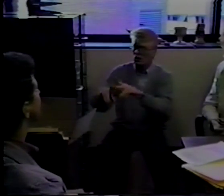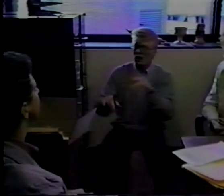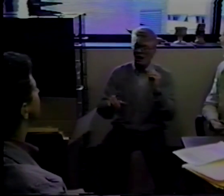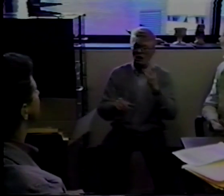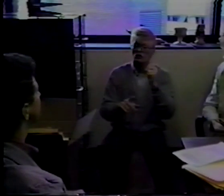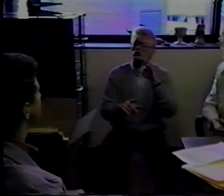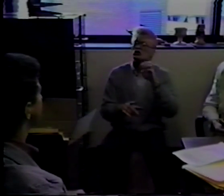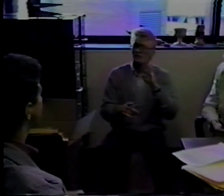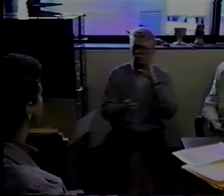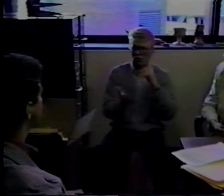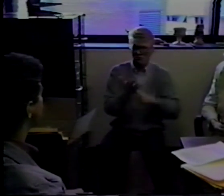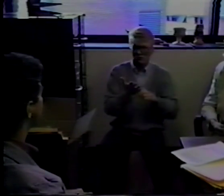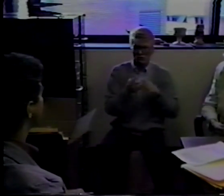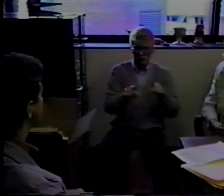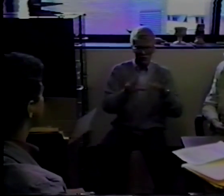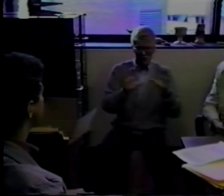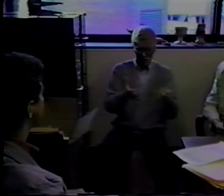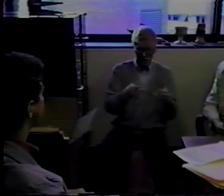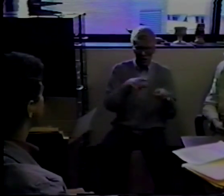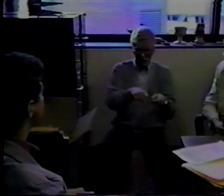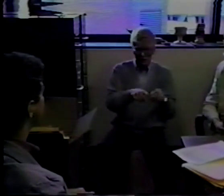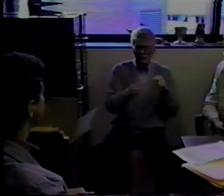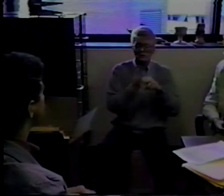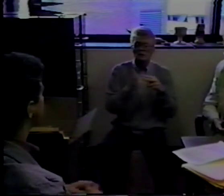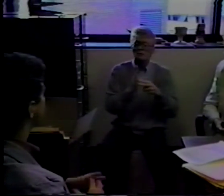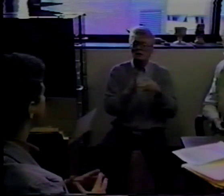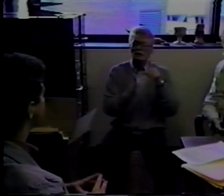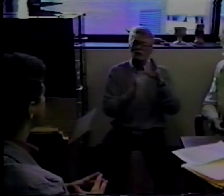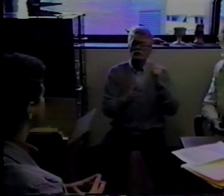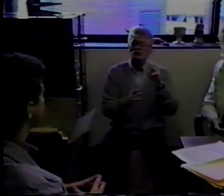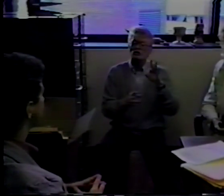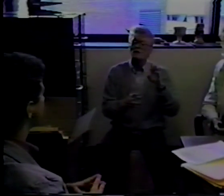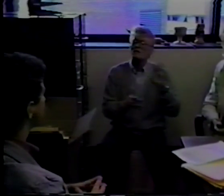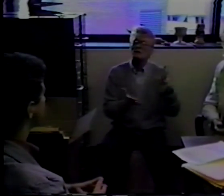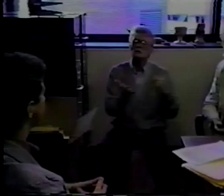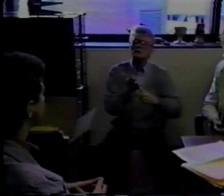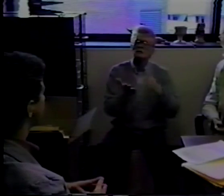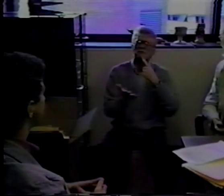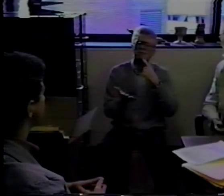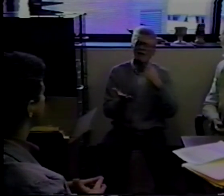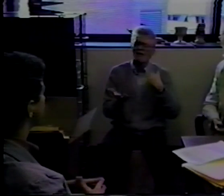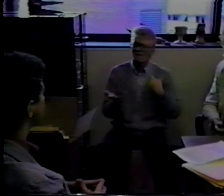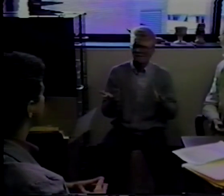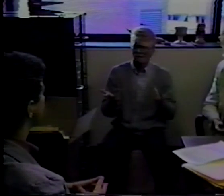if he's correct that there is a type of cognitive... um